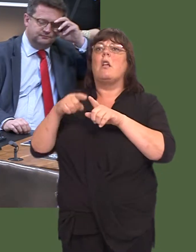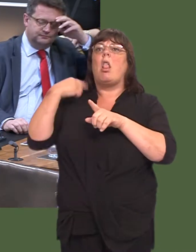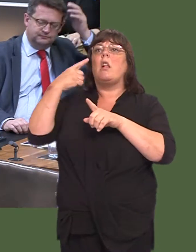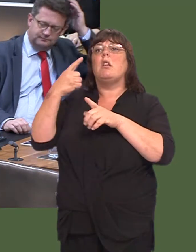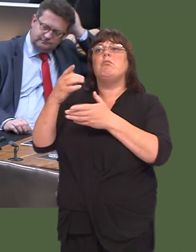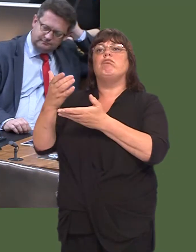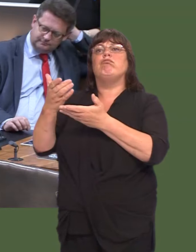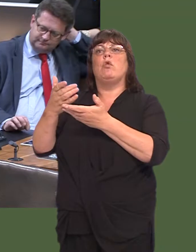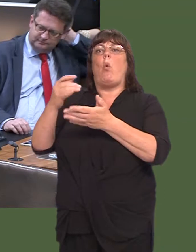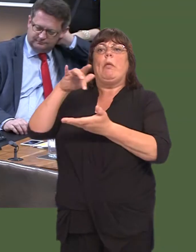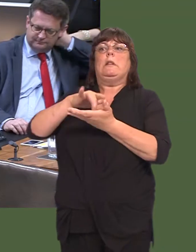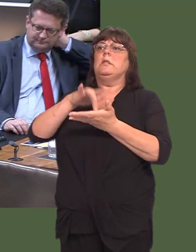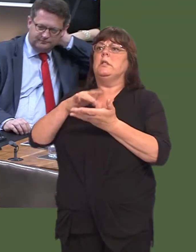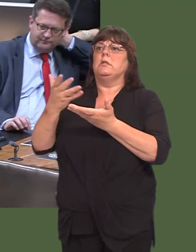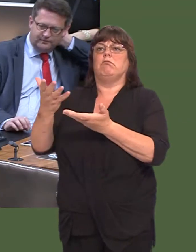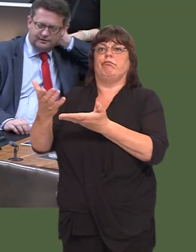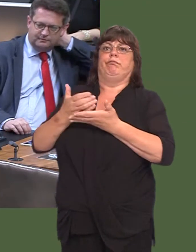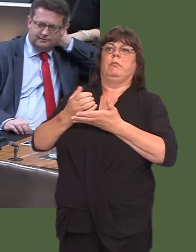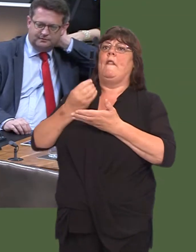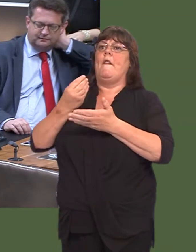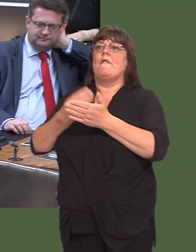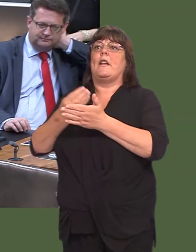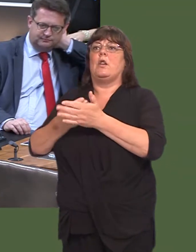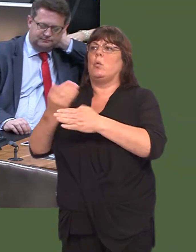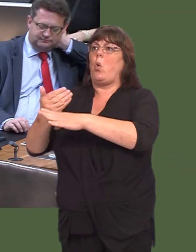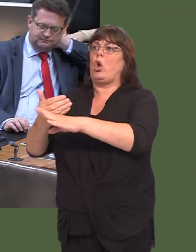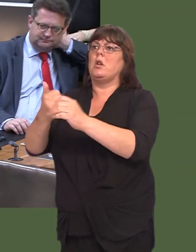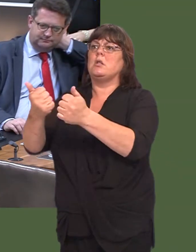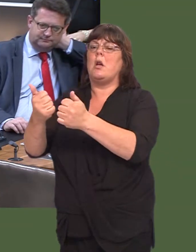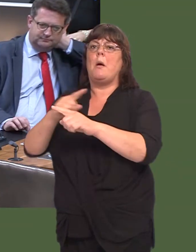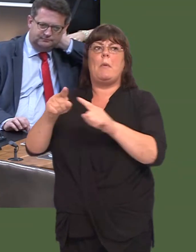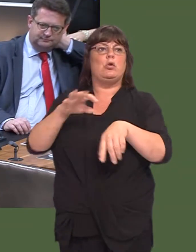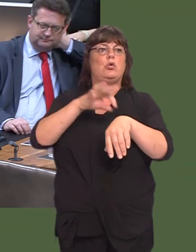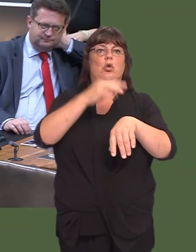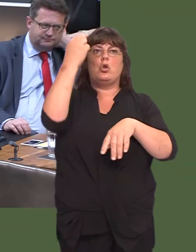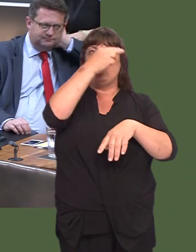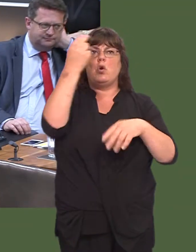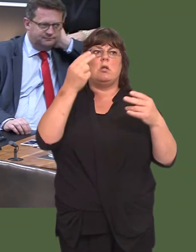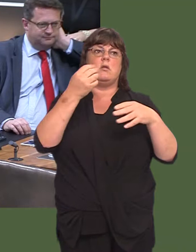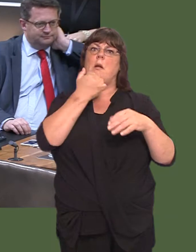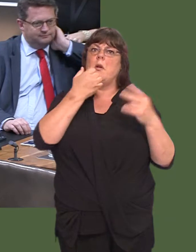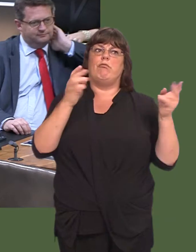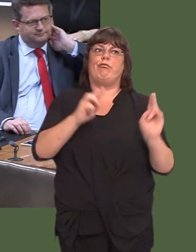and finance, and we end up, because of that cap, unable to recruit doctors and nurses into Wales. That, I think, would be a foolish way of dealing with the issue.